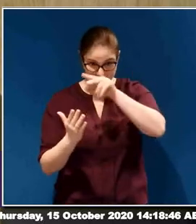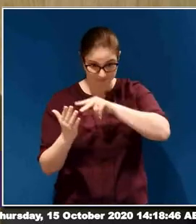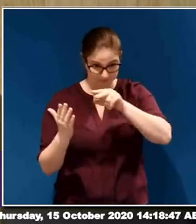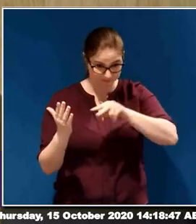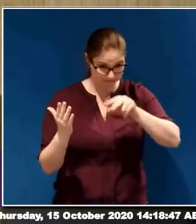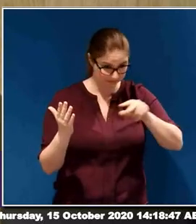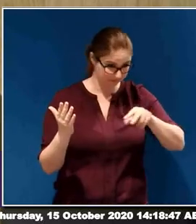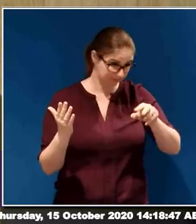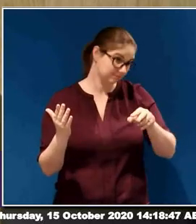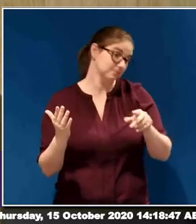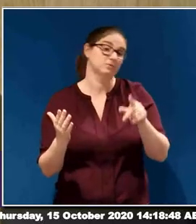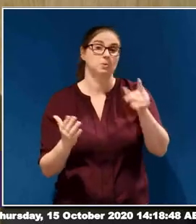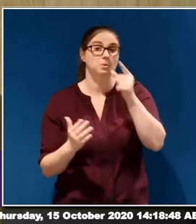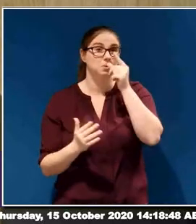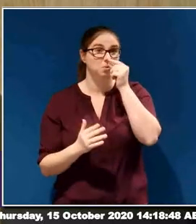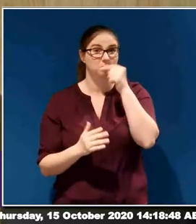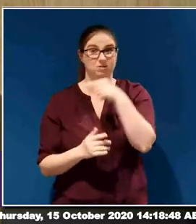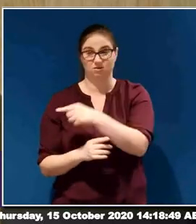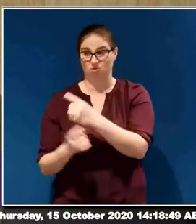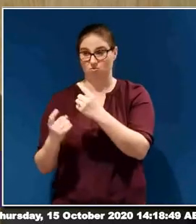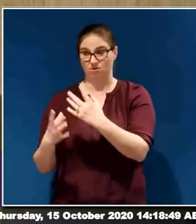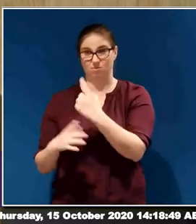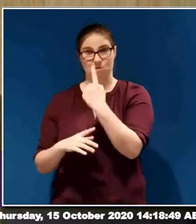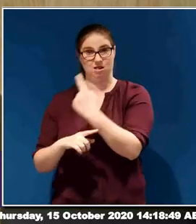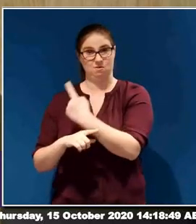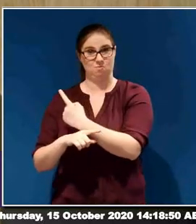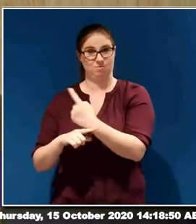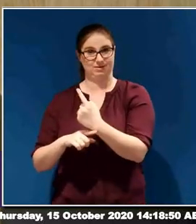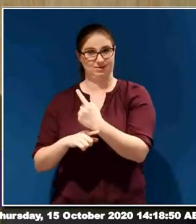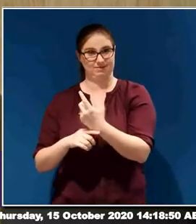So we'd wait for the 20 days and then wait for the outcome, and I would have